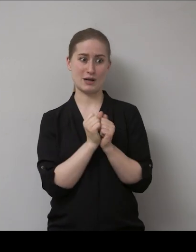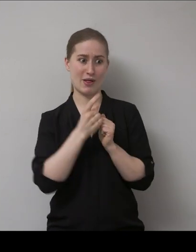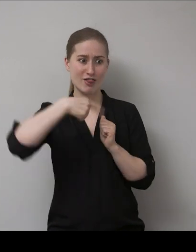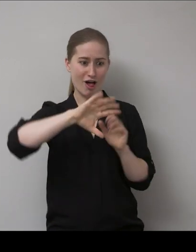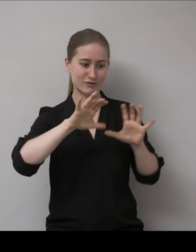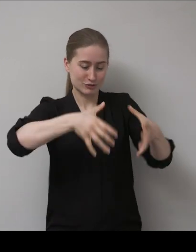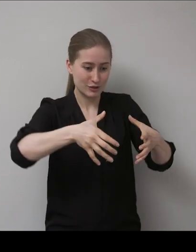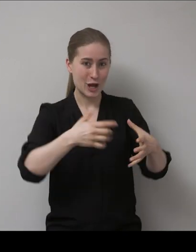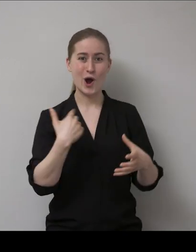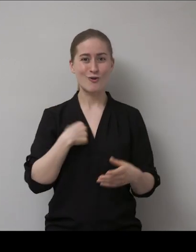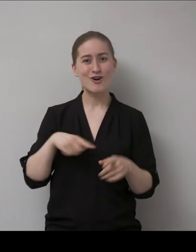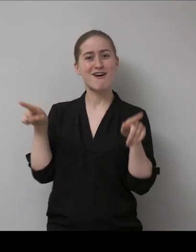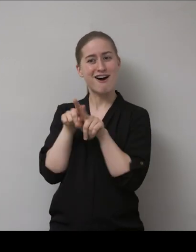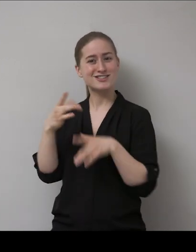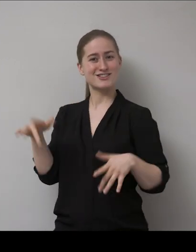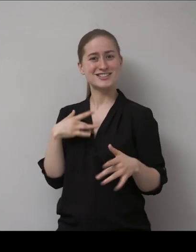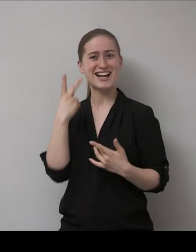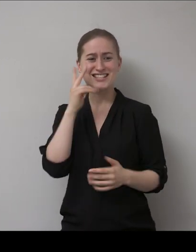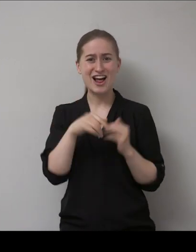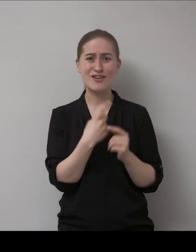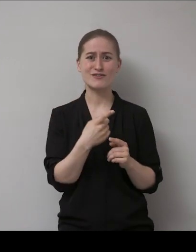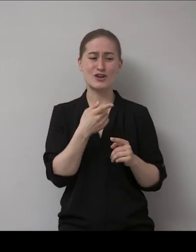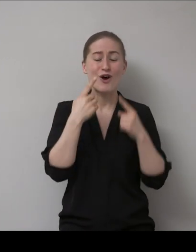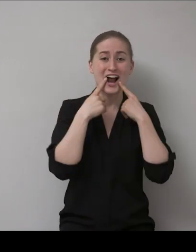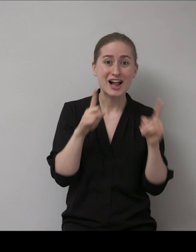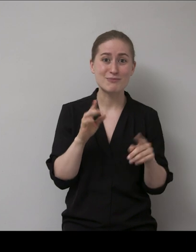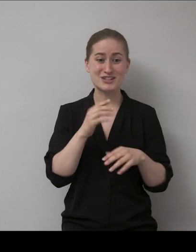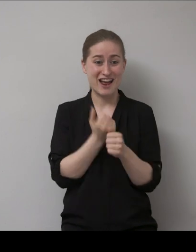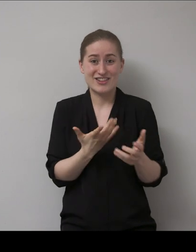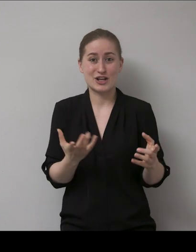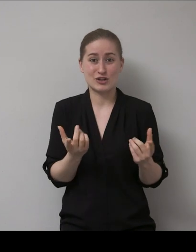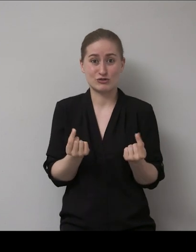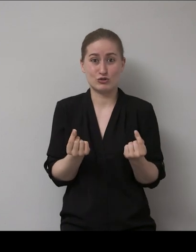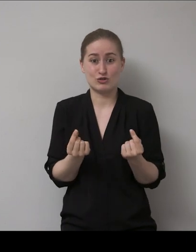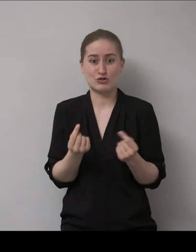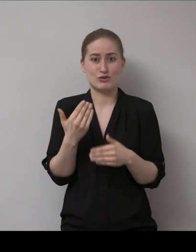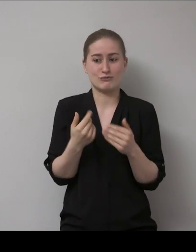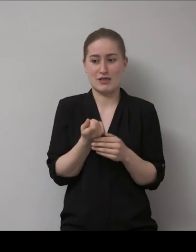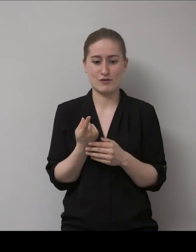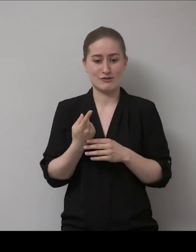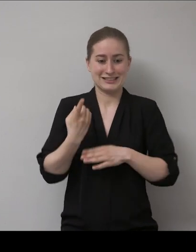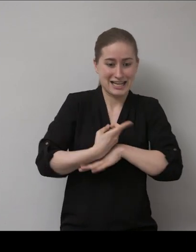is that we're also excited to see all of the accomplishments and all the things you do in the coming days, months, and years.